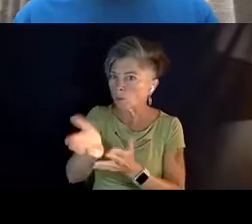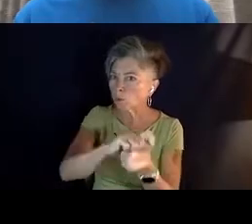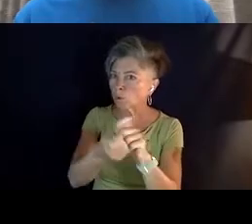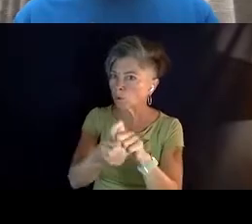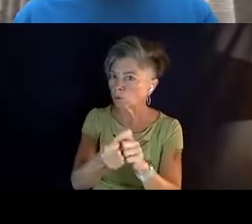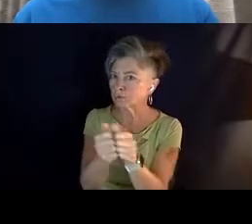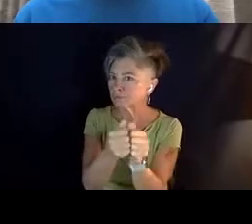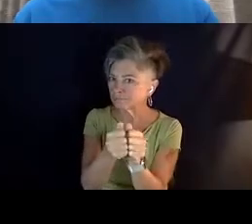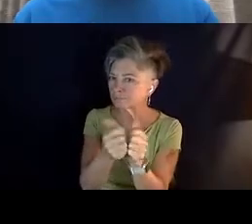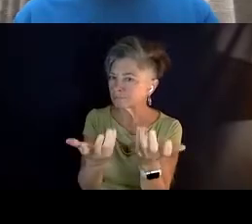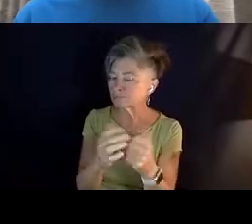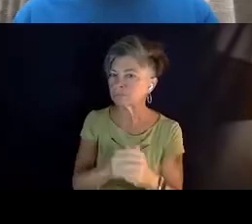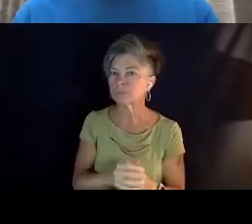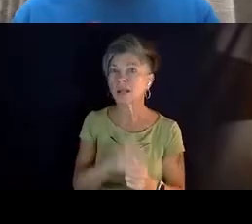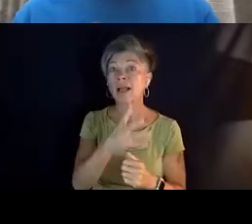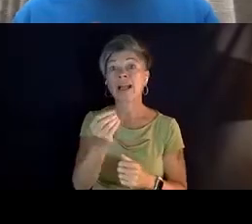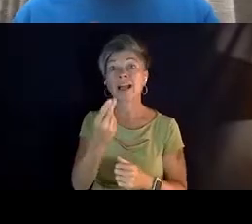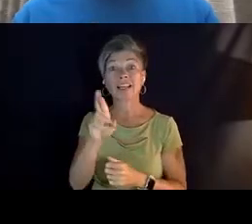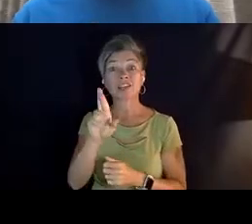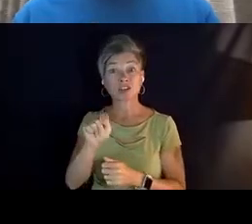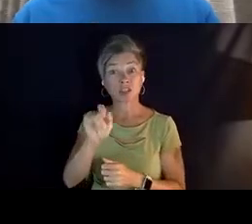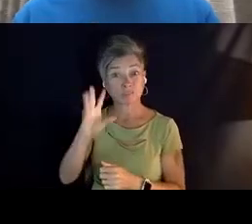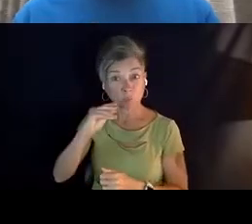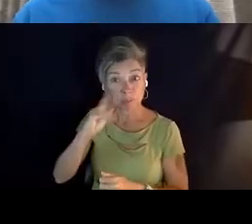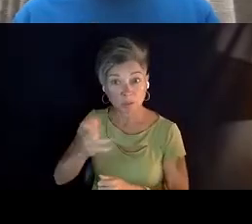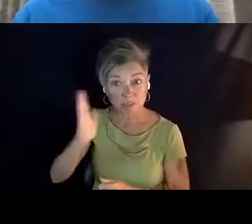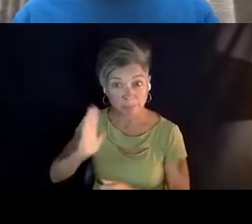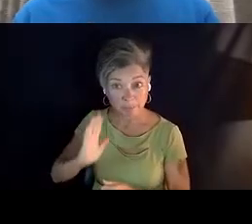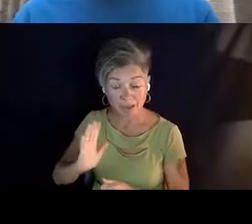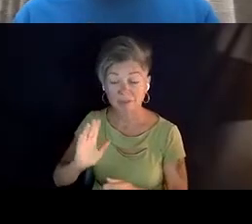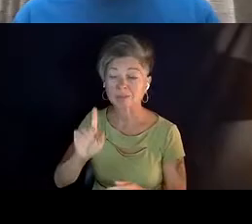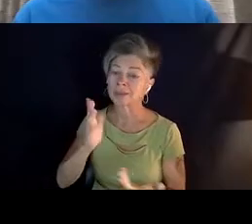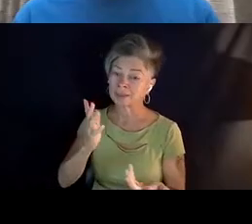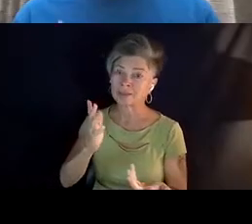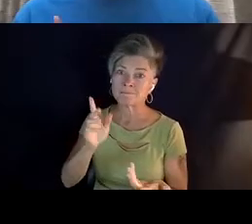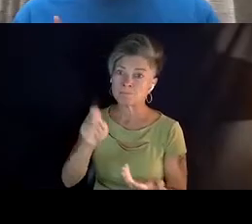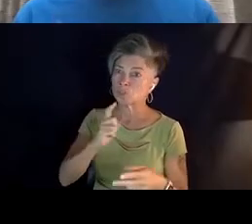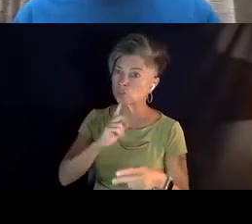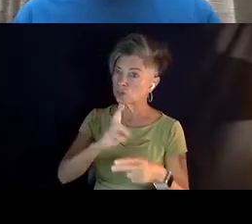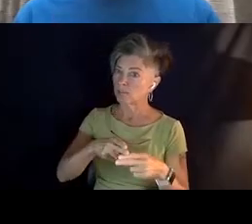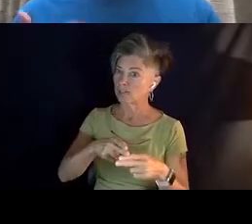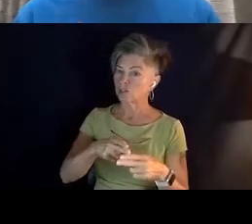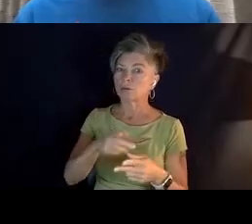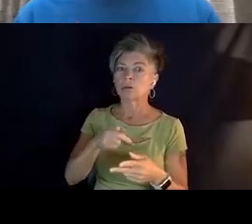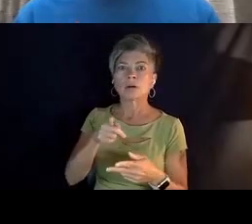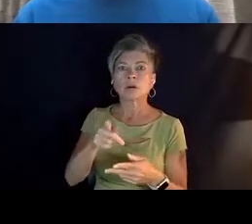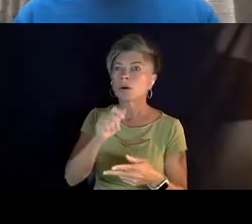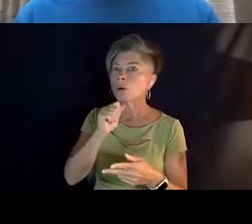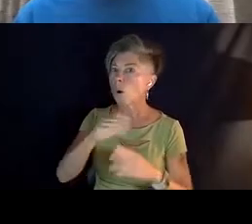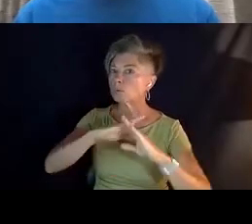it's good to to mention that. Not that it's, you know, something that will preclude you or stop you from getting HRT.